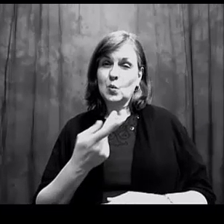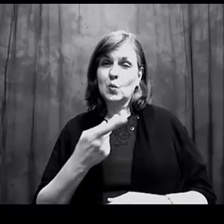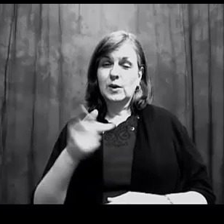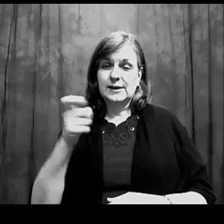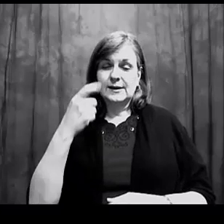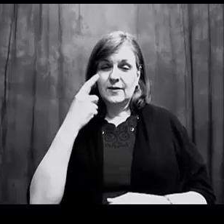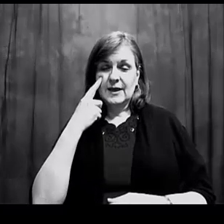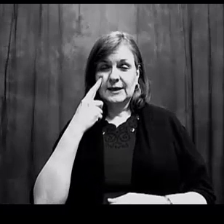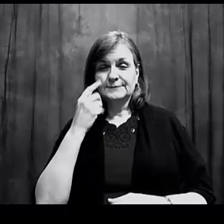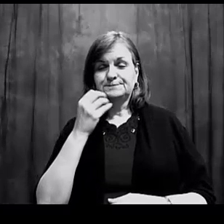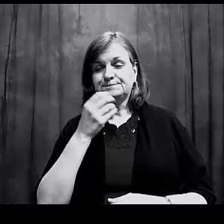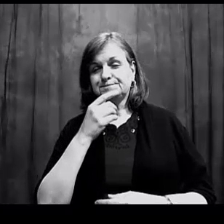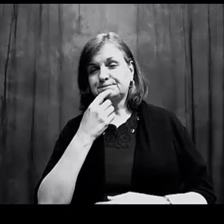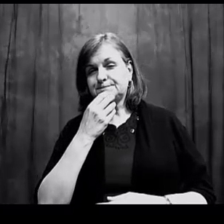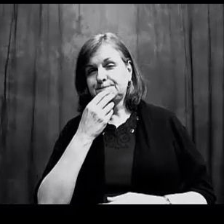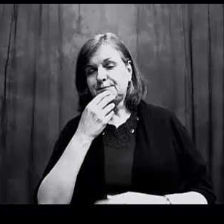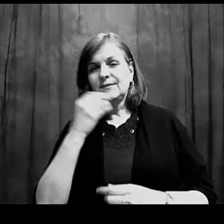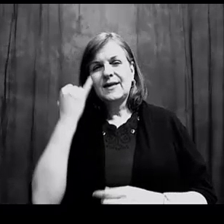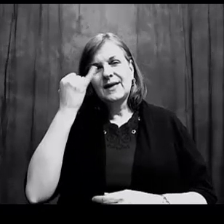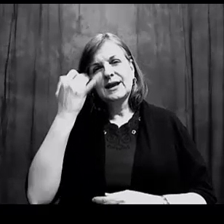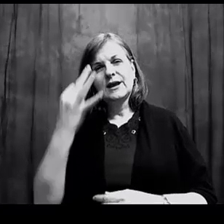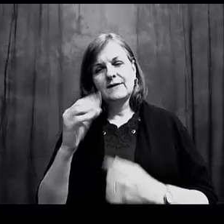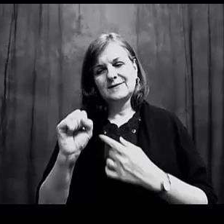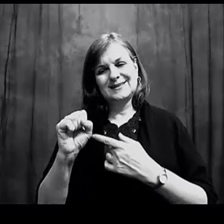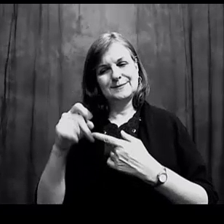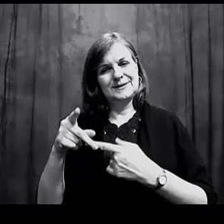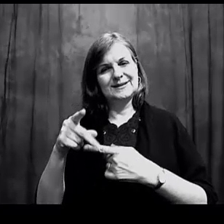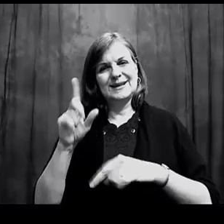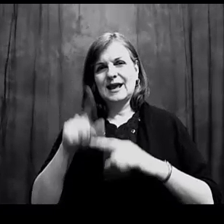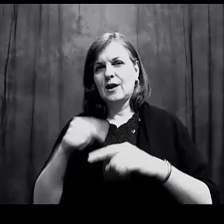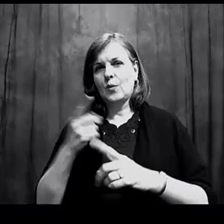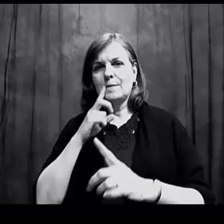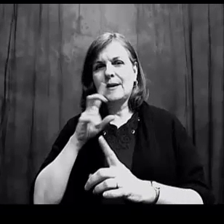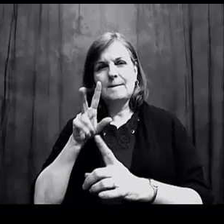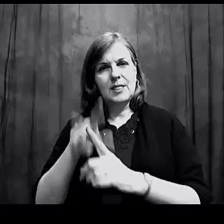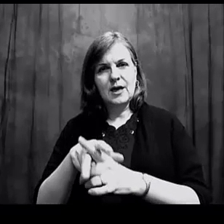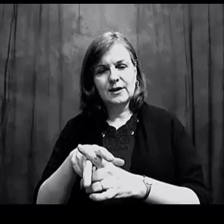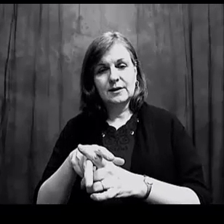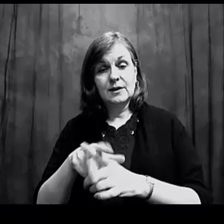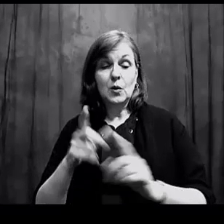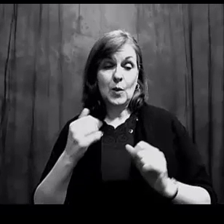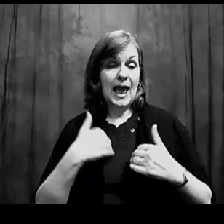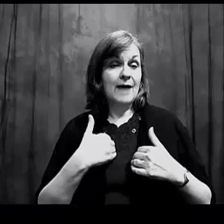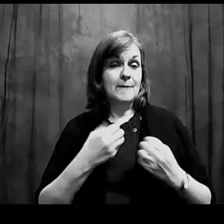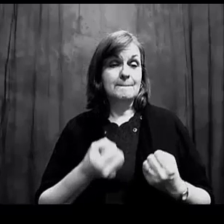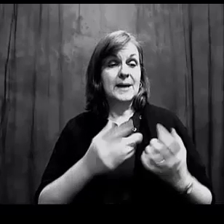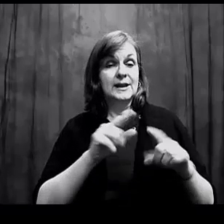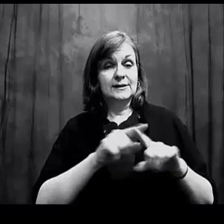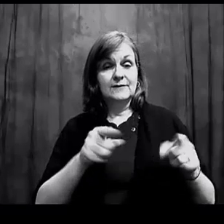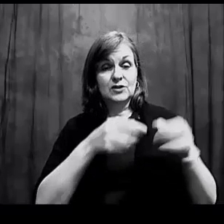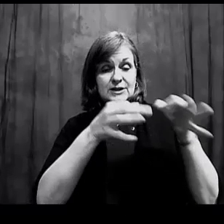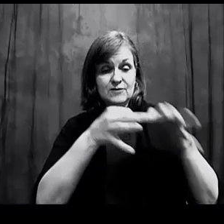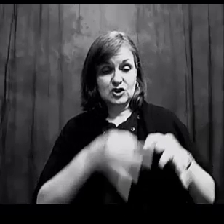is that the idea of species doesn't always work -- we can put all of these fancy definitions to it but